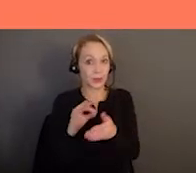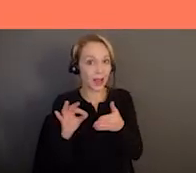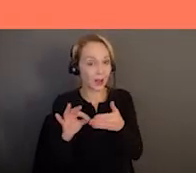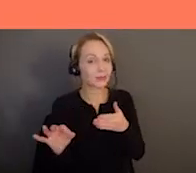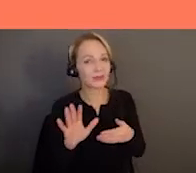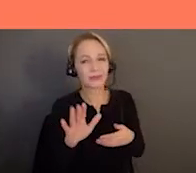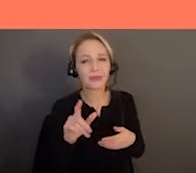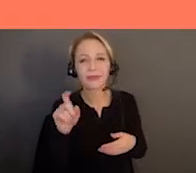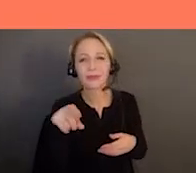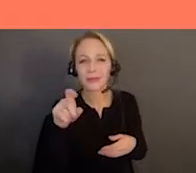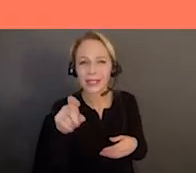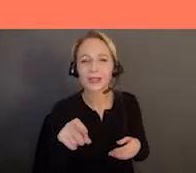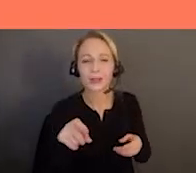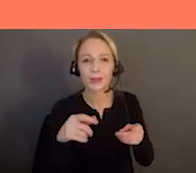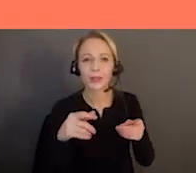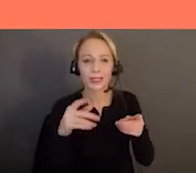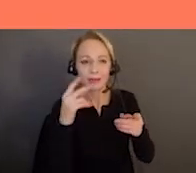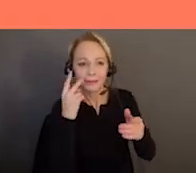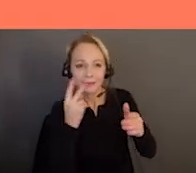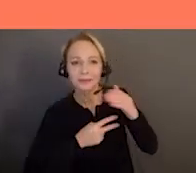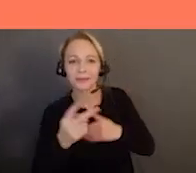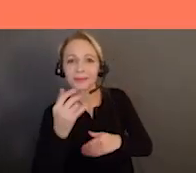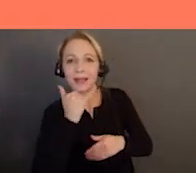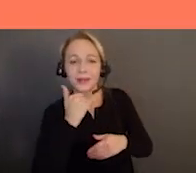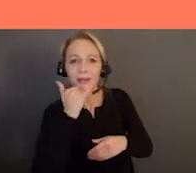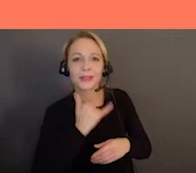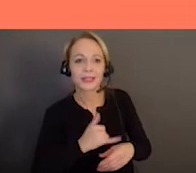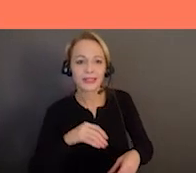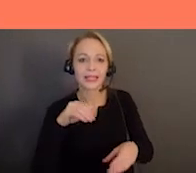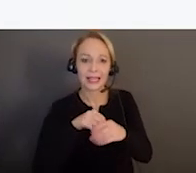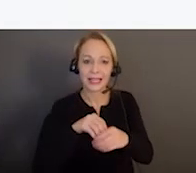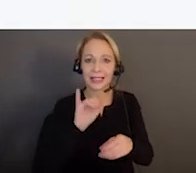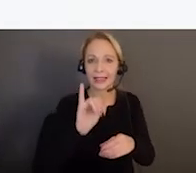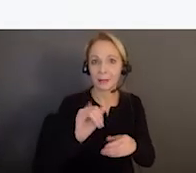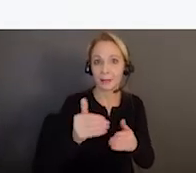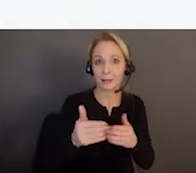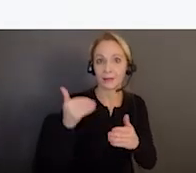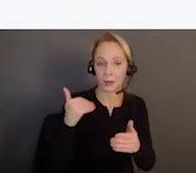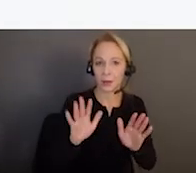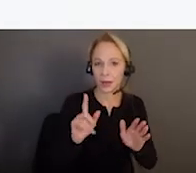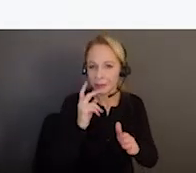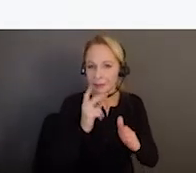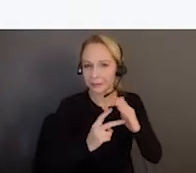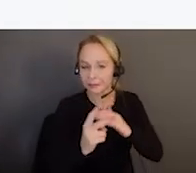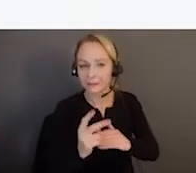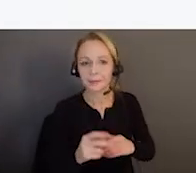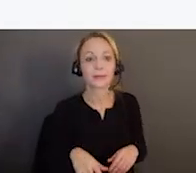ACCOUNT IT LEADS TO ERRORS THAT NEED TO BE SEEN IN THE APP BEFOREHAND.